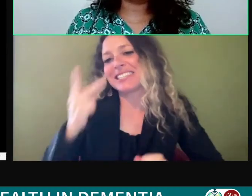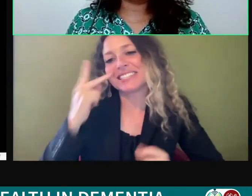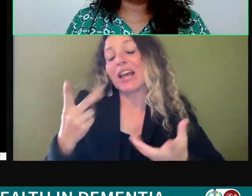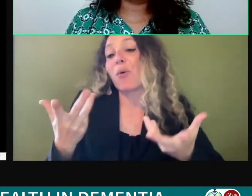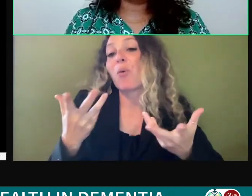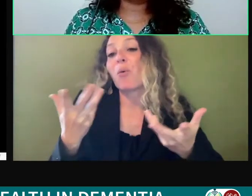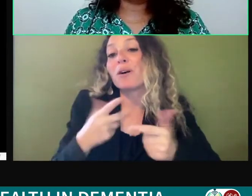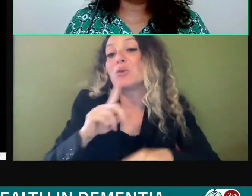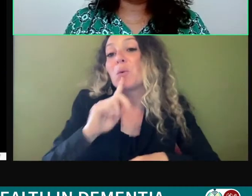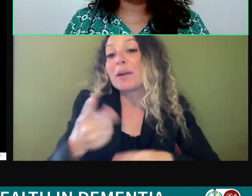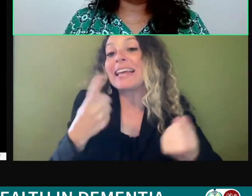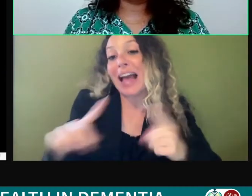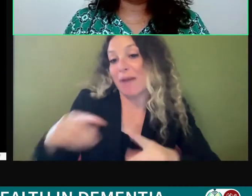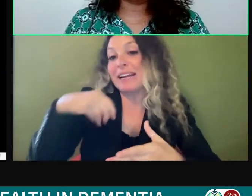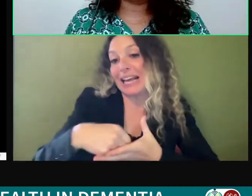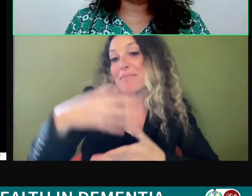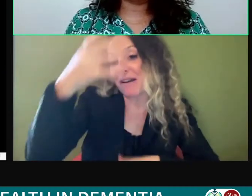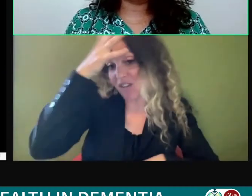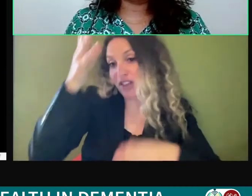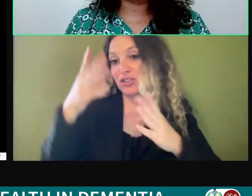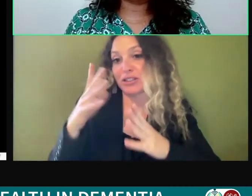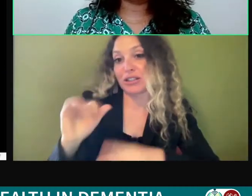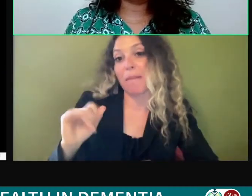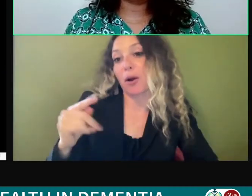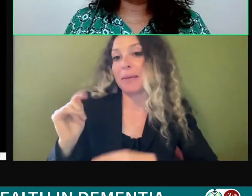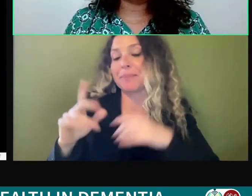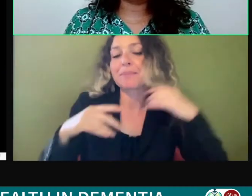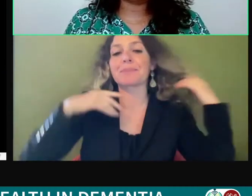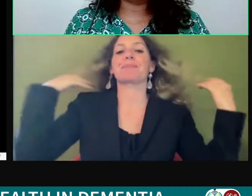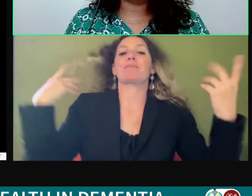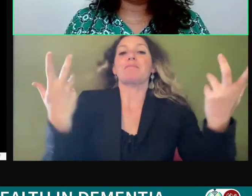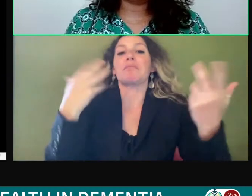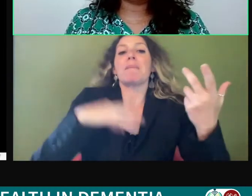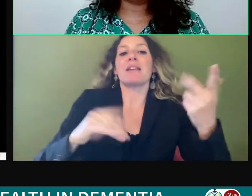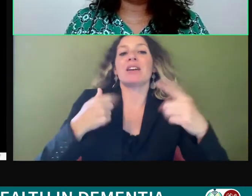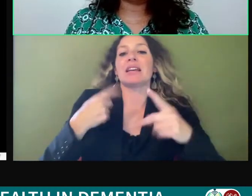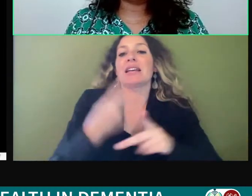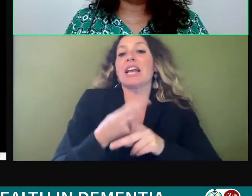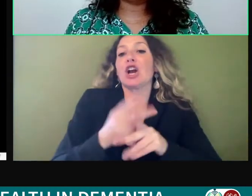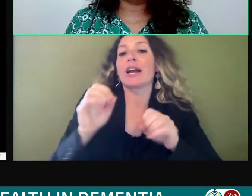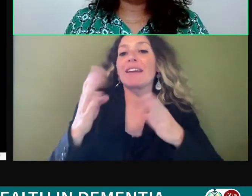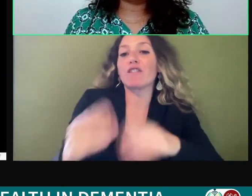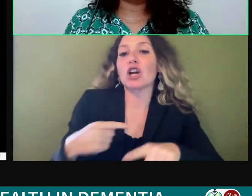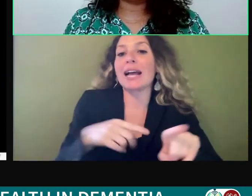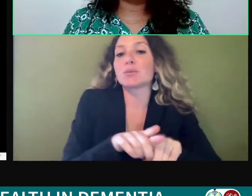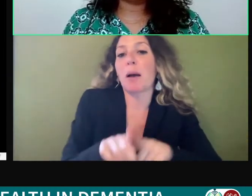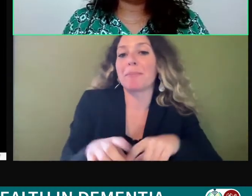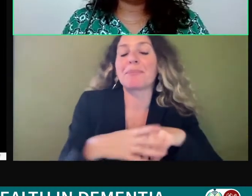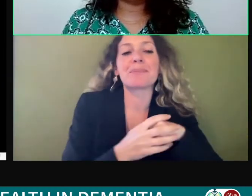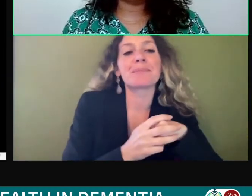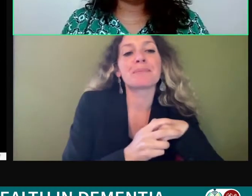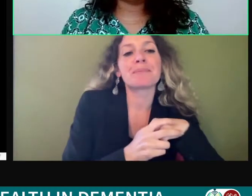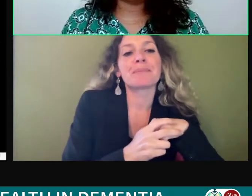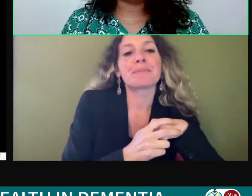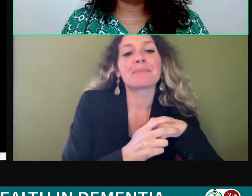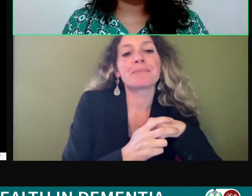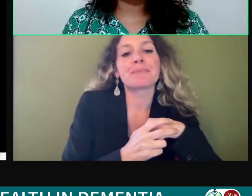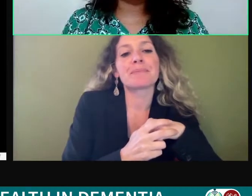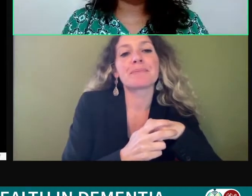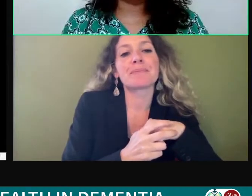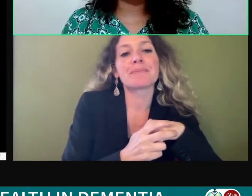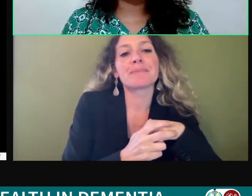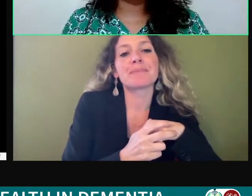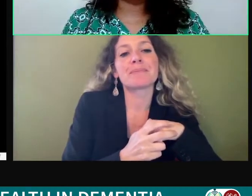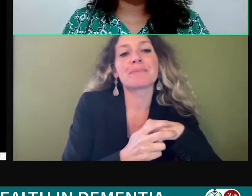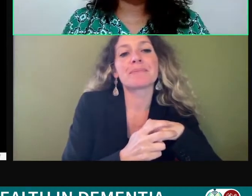And perhaps benefit me as a caregiver in that way as well. So, doing video visits into the home,